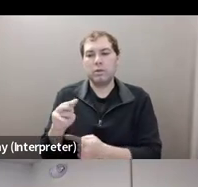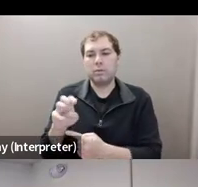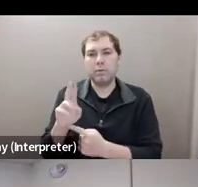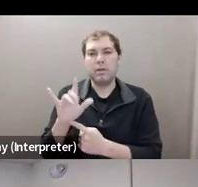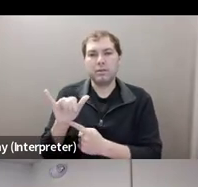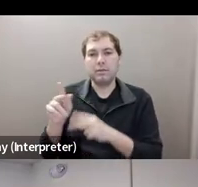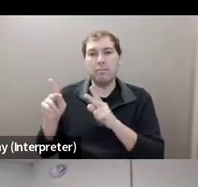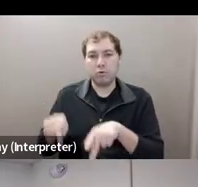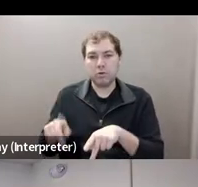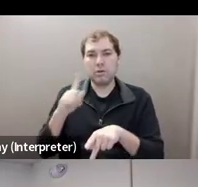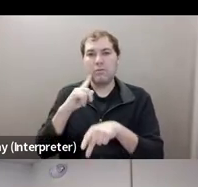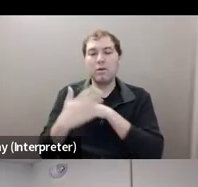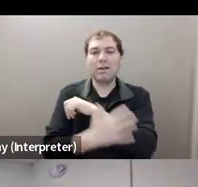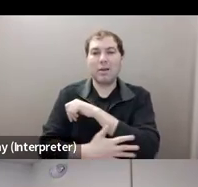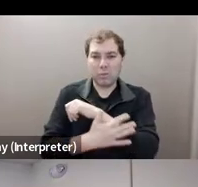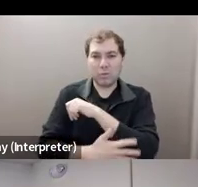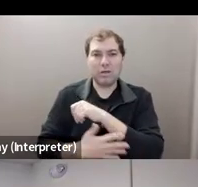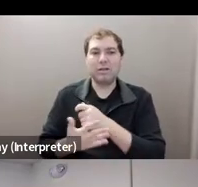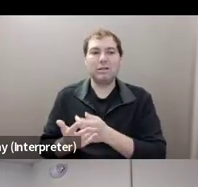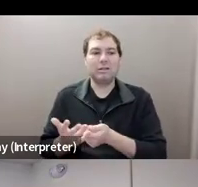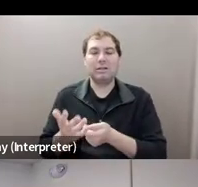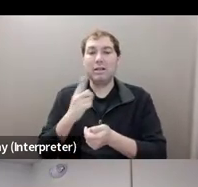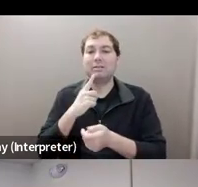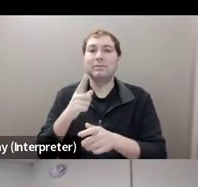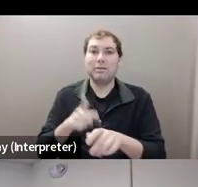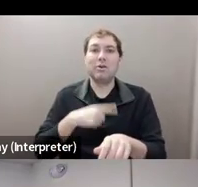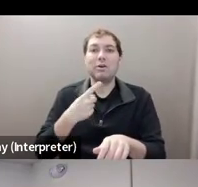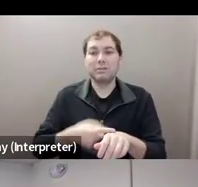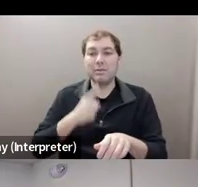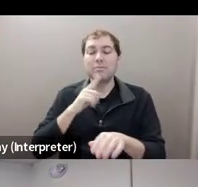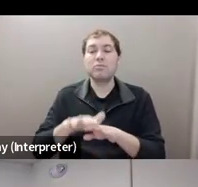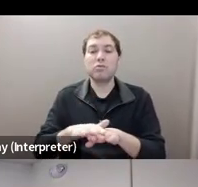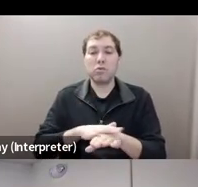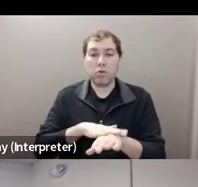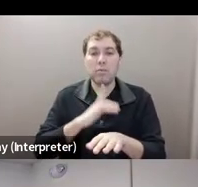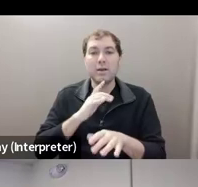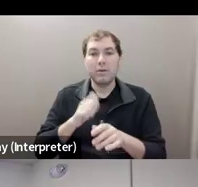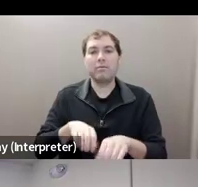Pam Davies: for the county, and it's it's taken a while it's been slow. But now we have other providers